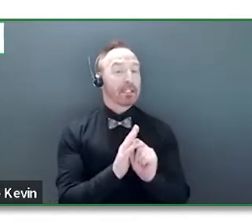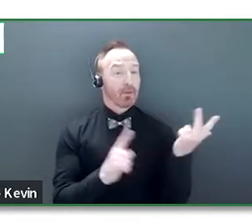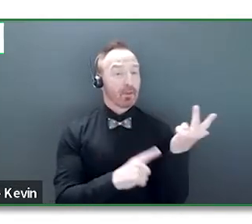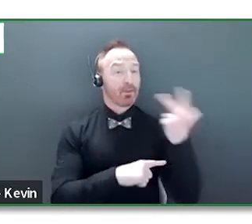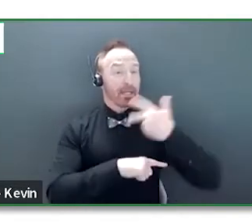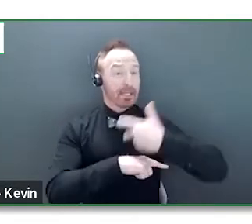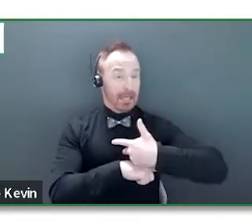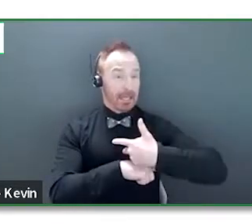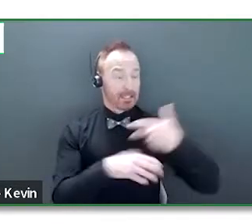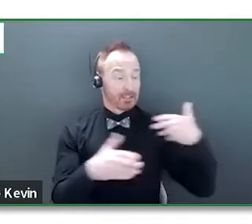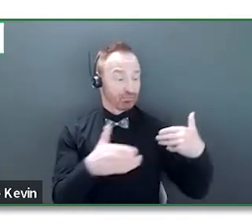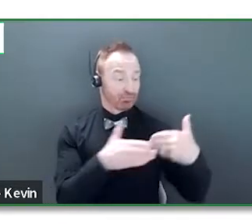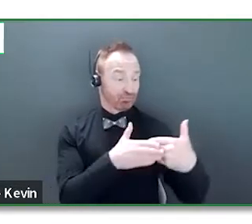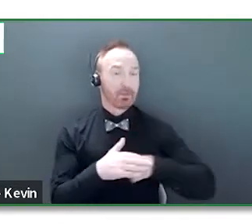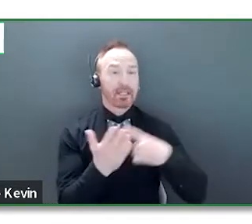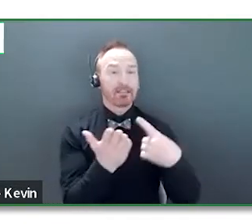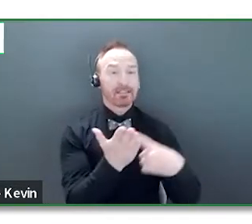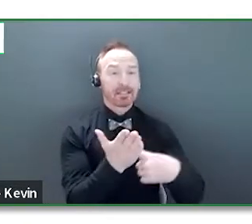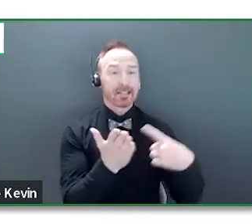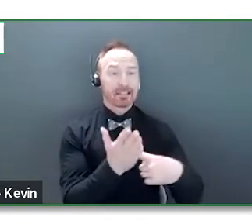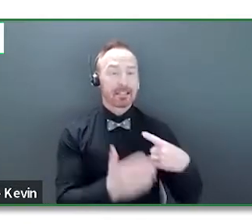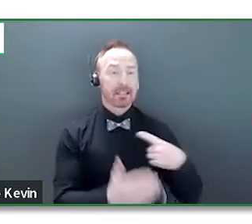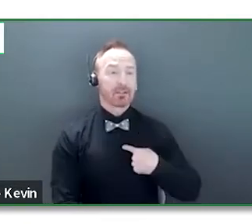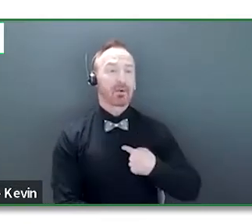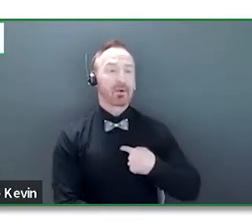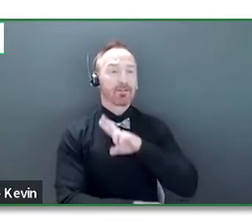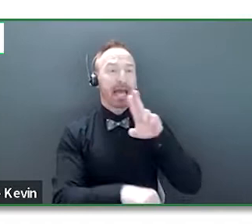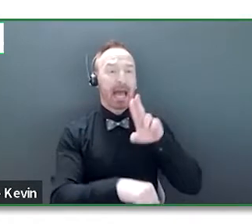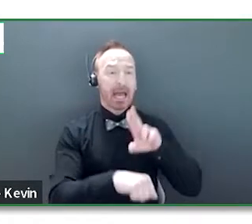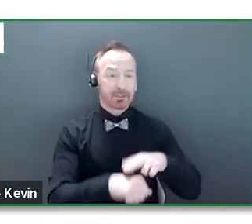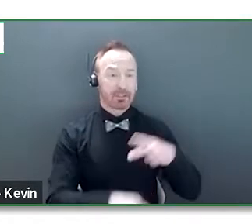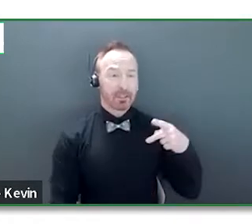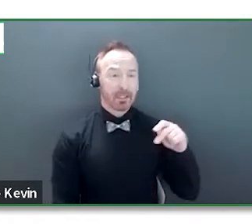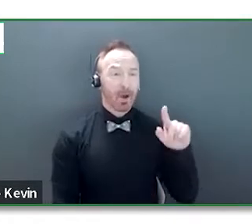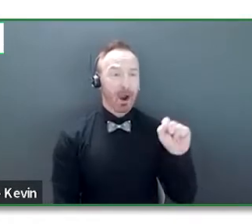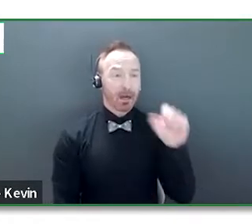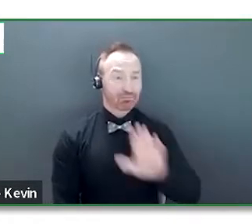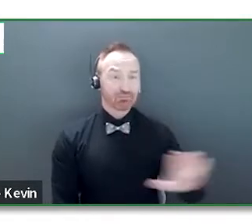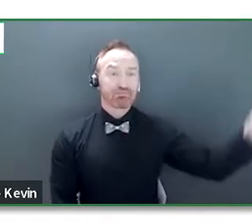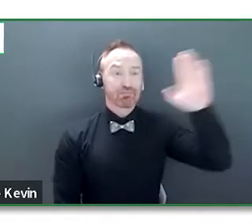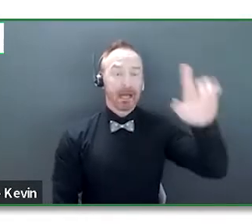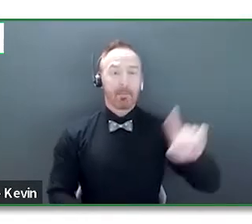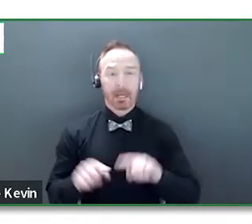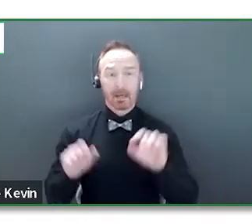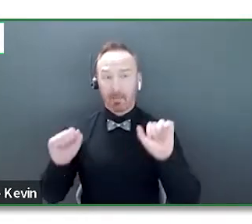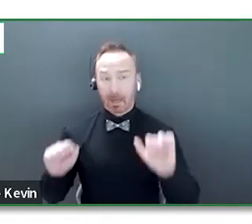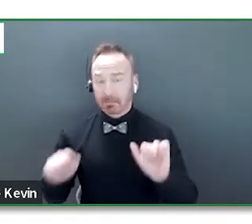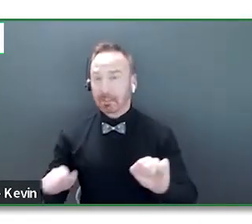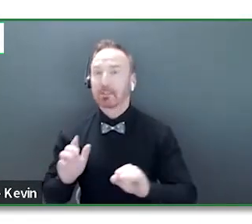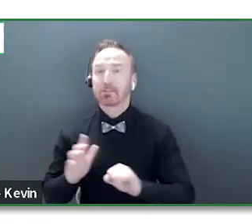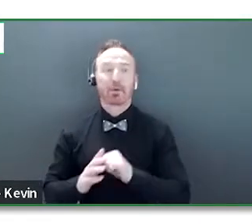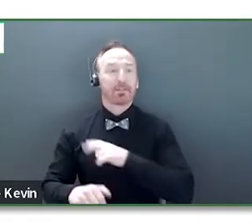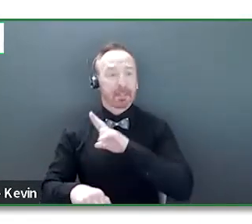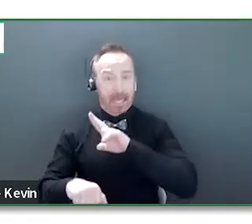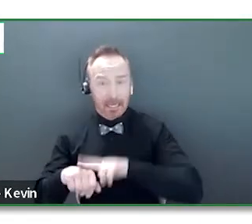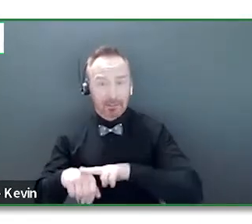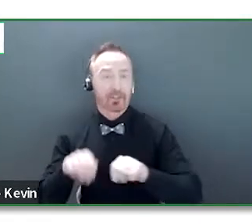that the teams at Parks Canada can be one moment dealing with the national historic site the next a marine conservation area or a national park